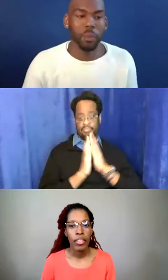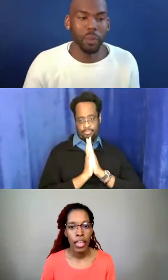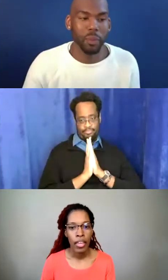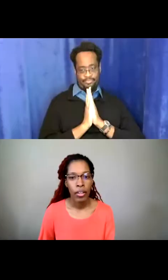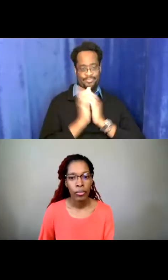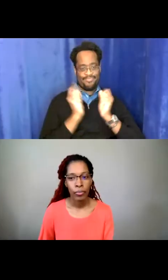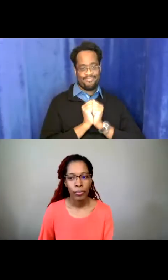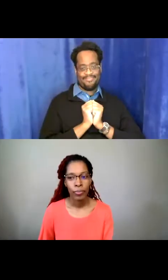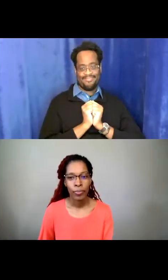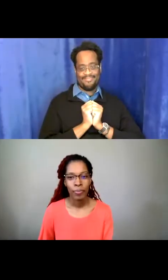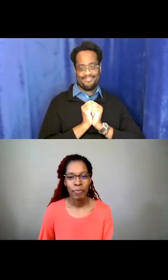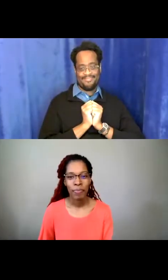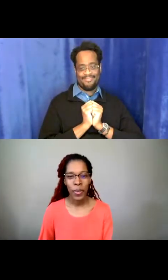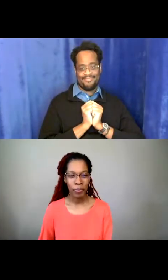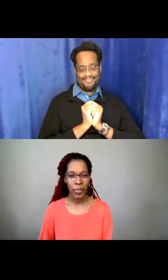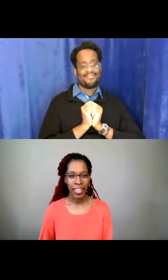Now, oh okay.